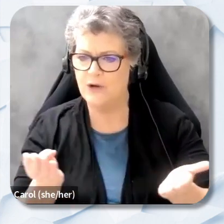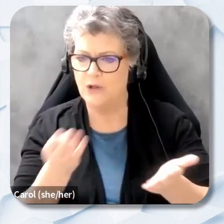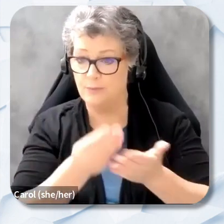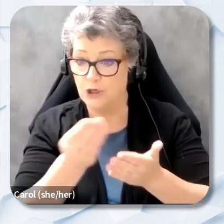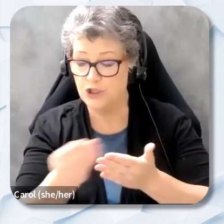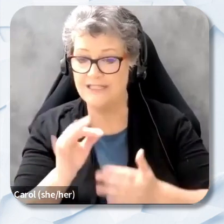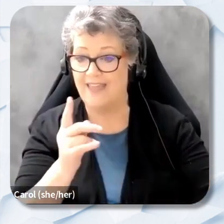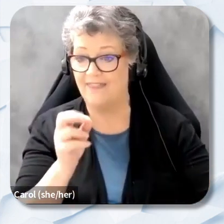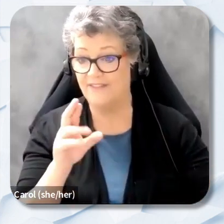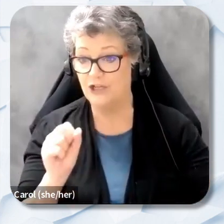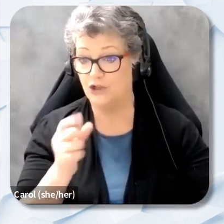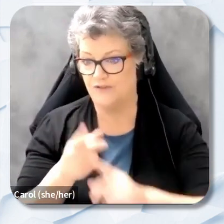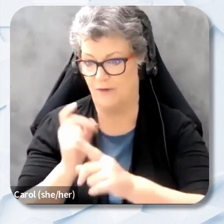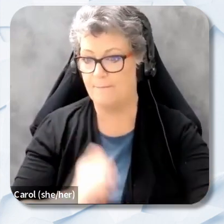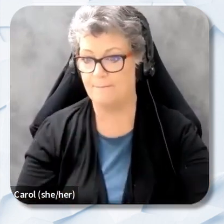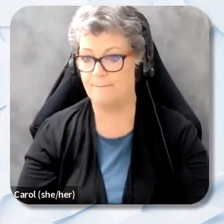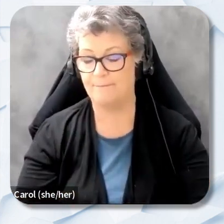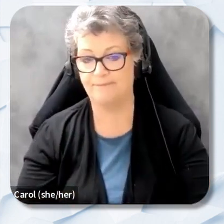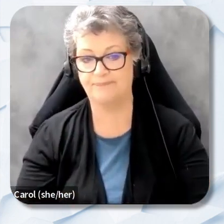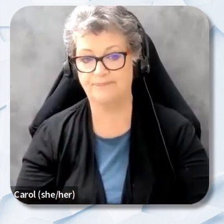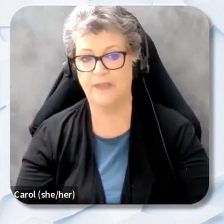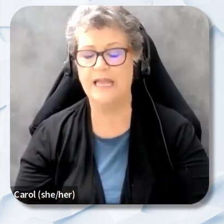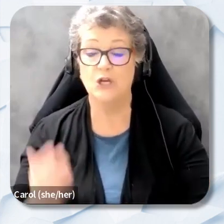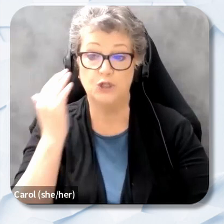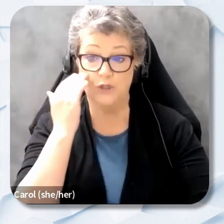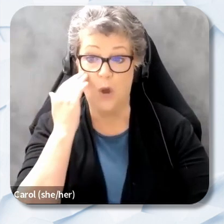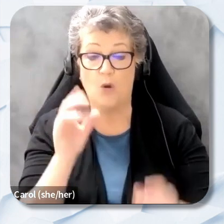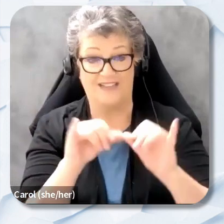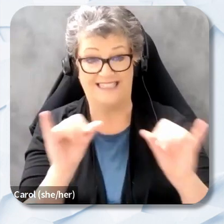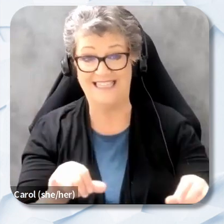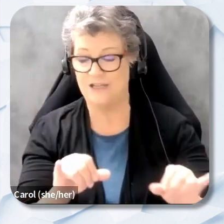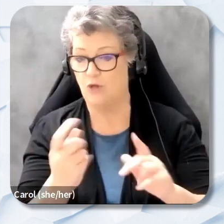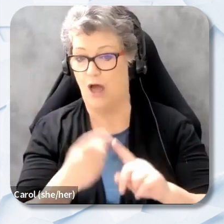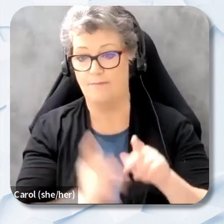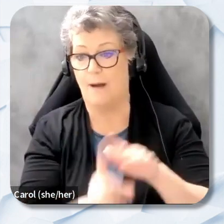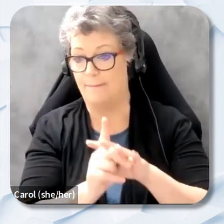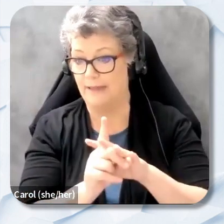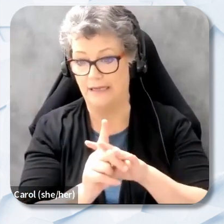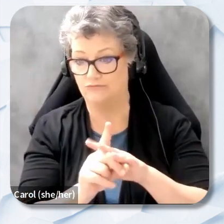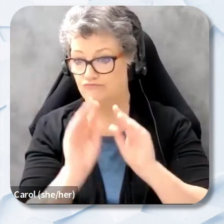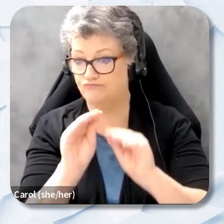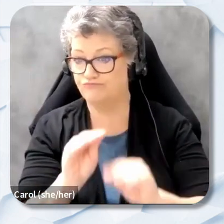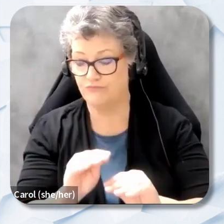they were purchased from. Please note that the system will populate a total amount for this subsection.